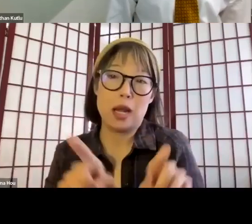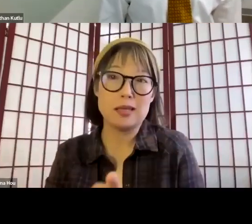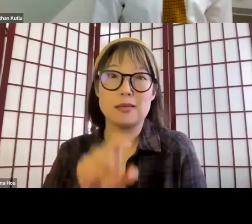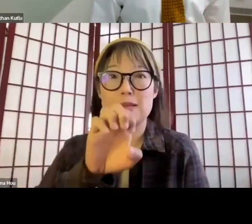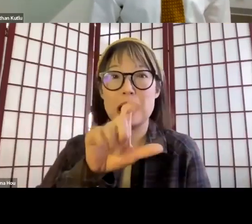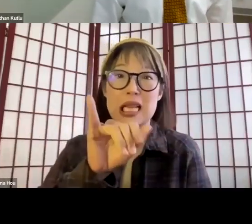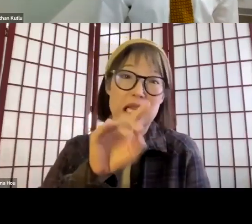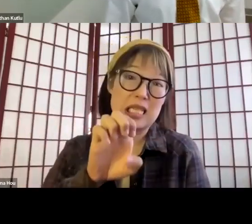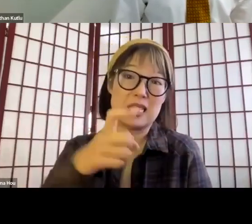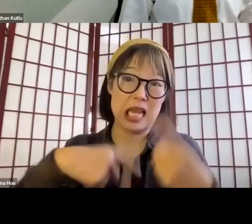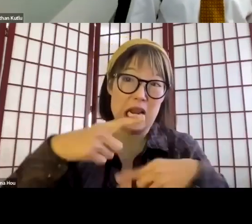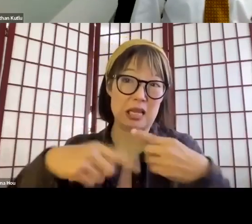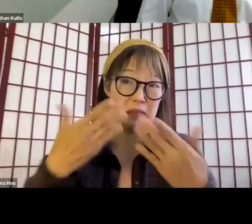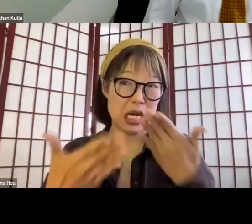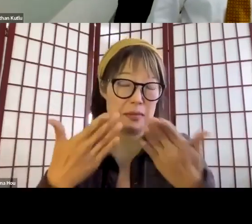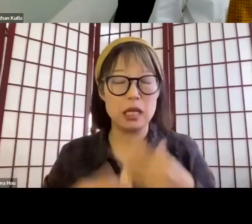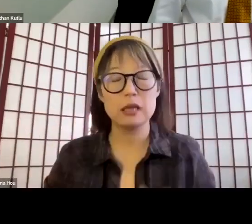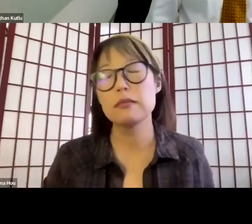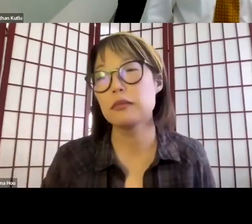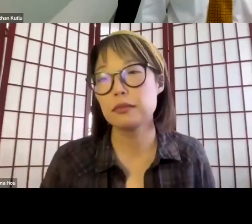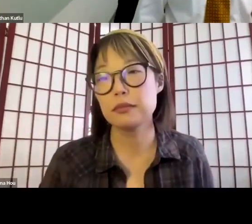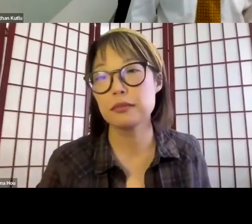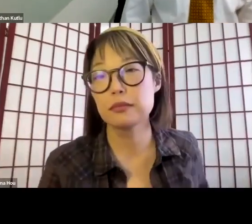and that could be interpreted as elite signing, perhaps.